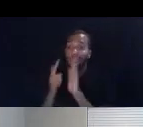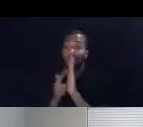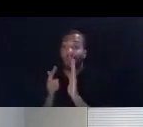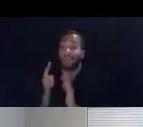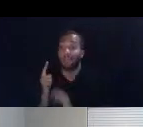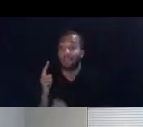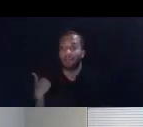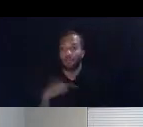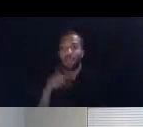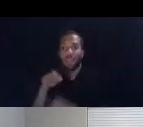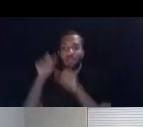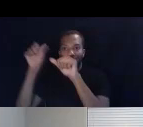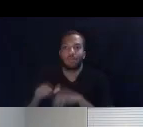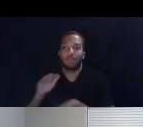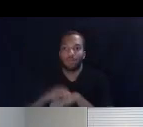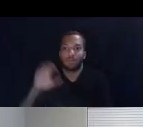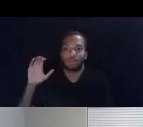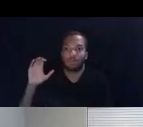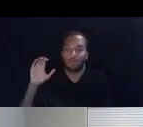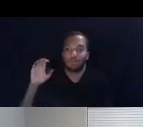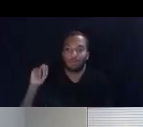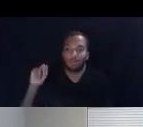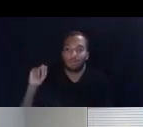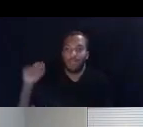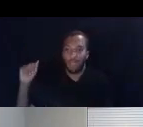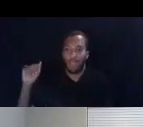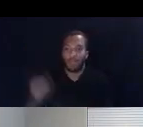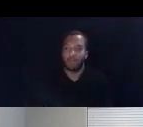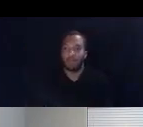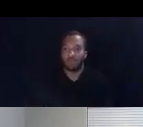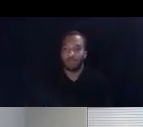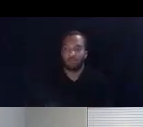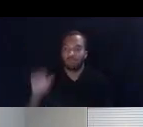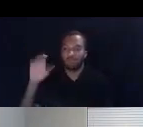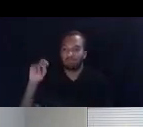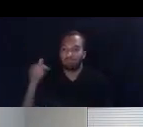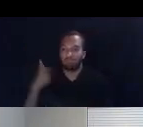we have to post our CHNA, and then those CHIPs and what we did the prior three years are in there.